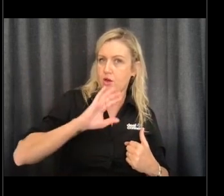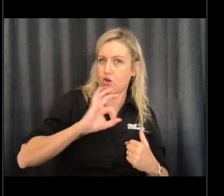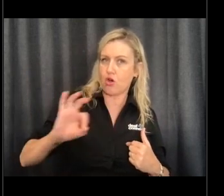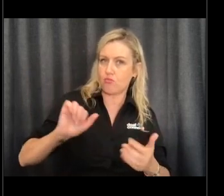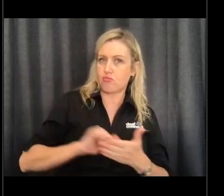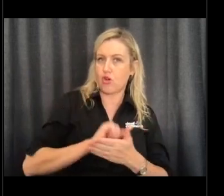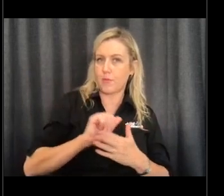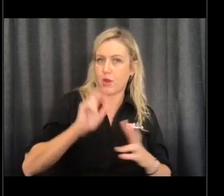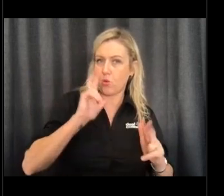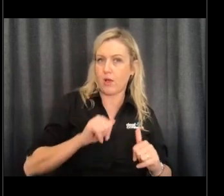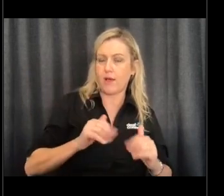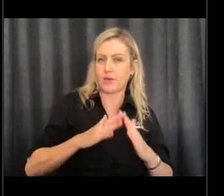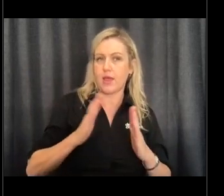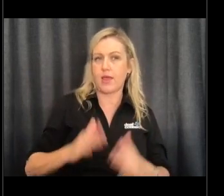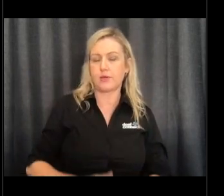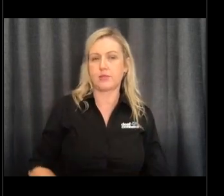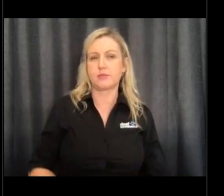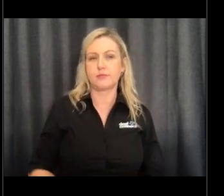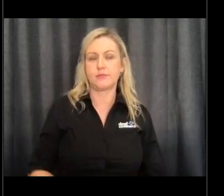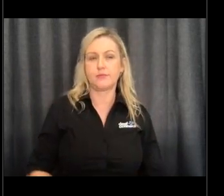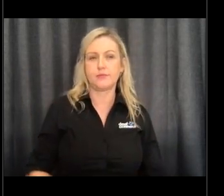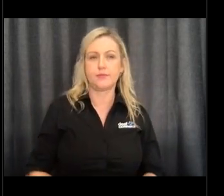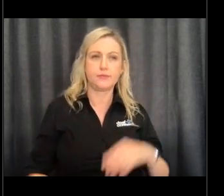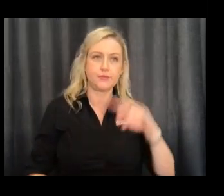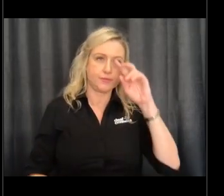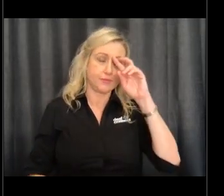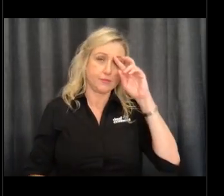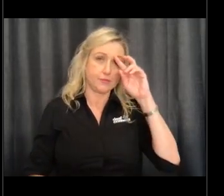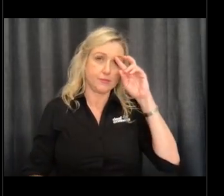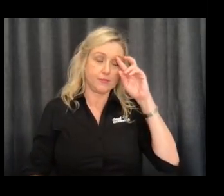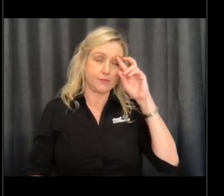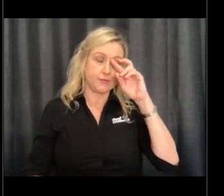So that's something you and your team can help with, Paul. Absolutely. Fantastic.